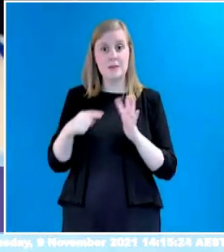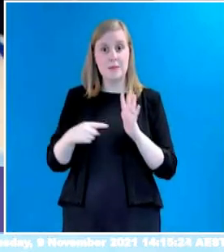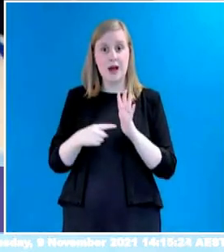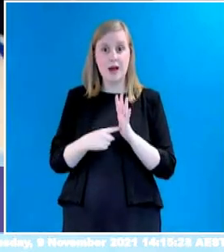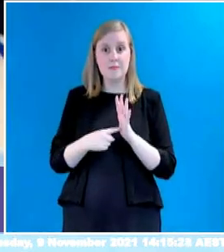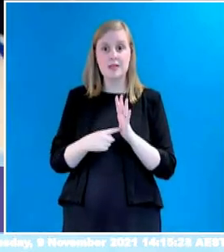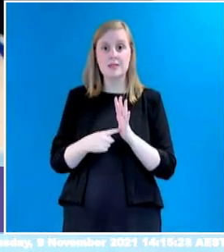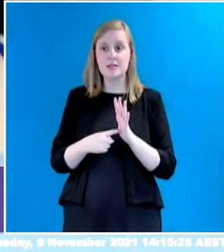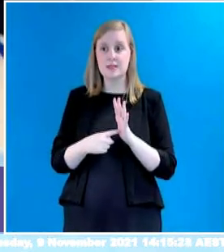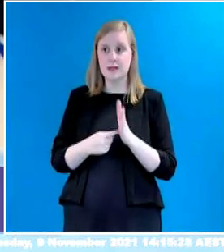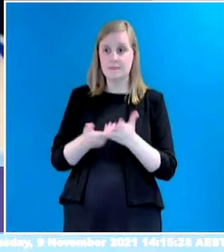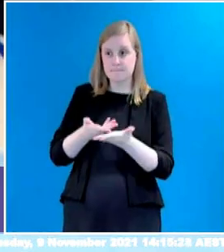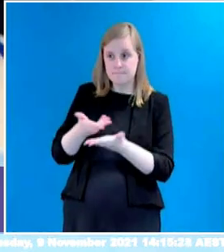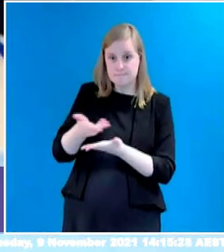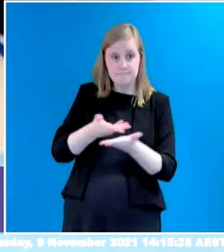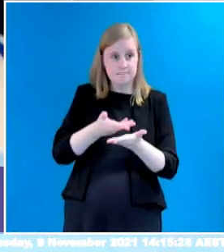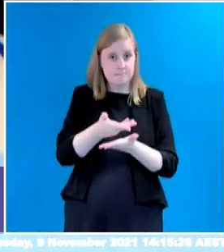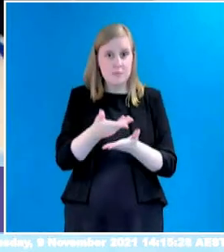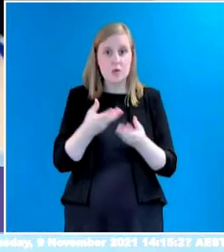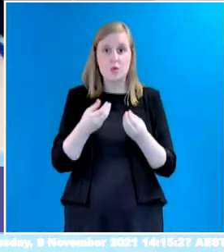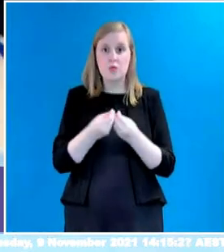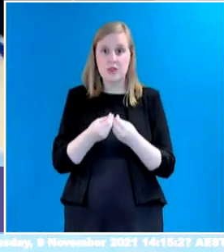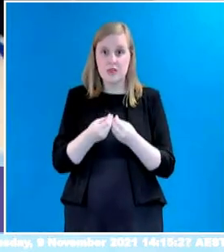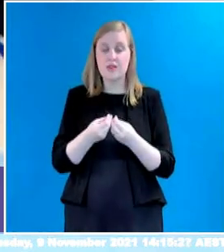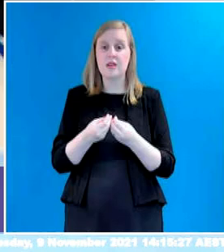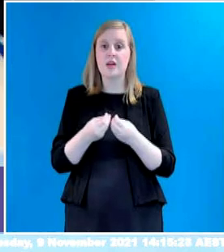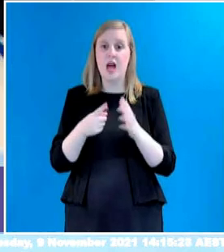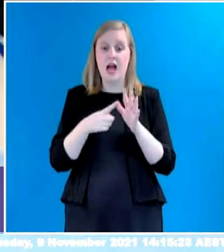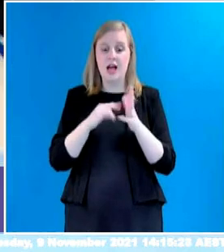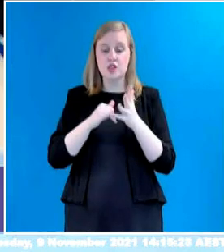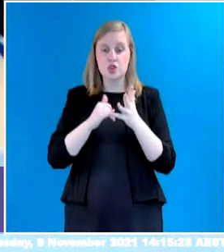organisations to further engage with the disability sector and provide a